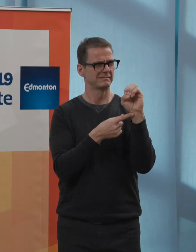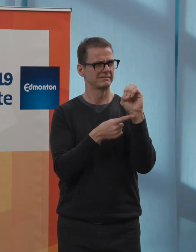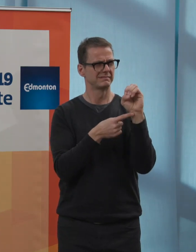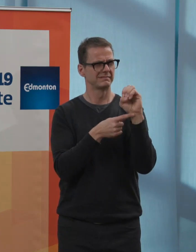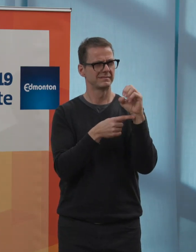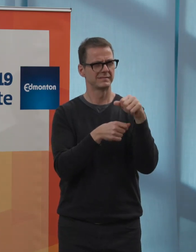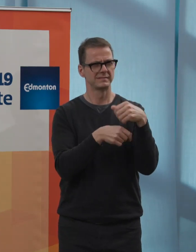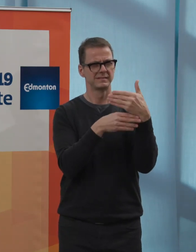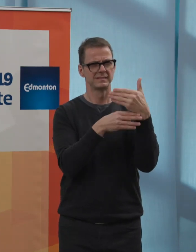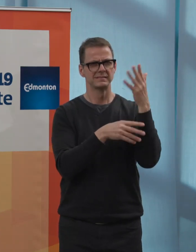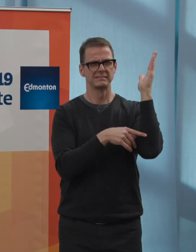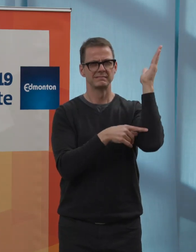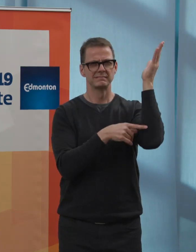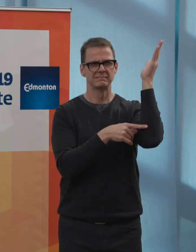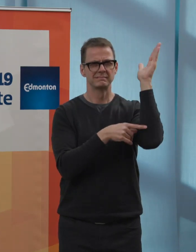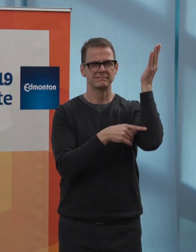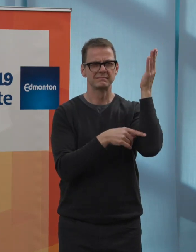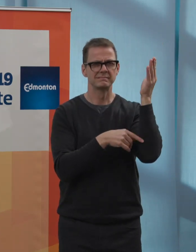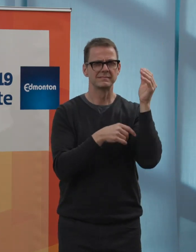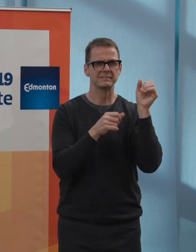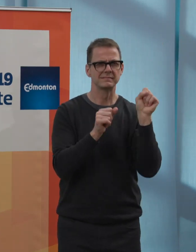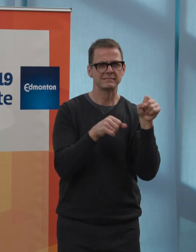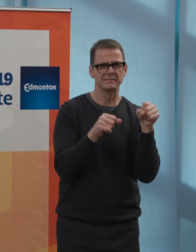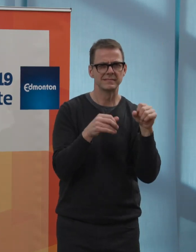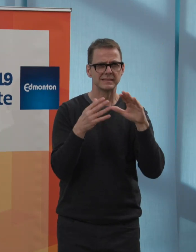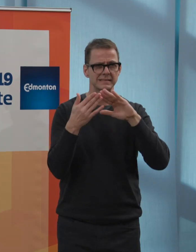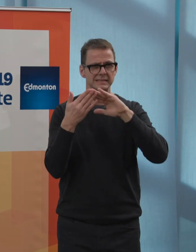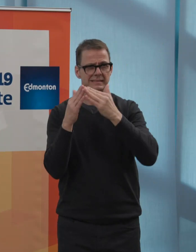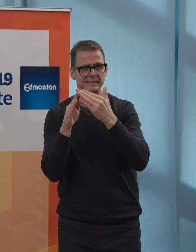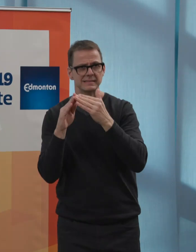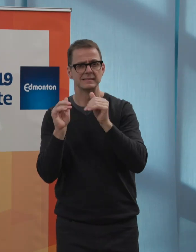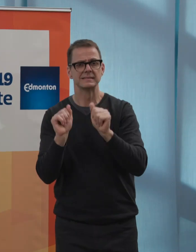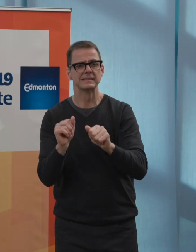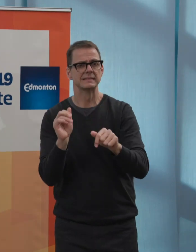112 three million correct this is a budget related question that we're more